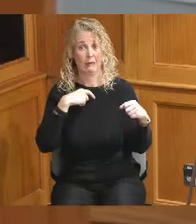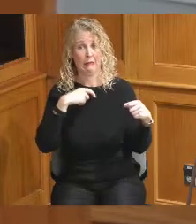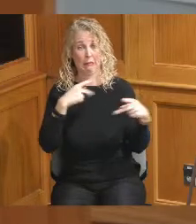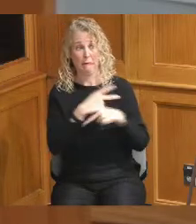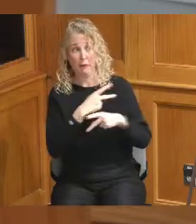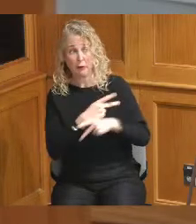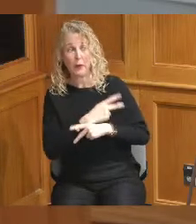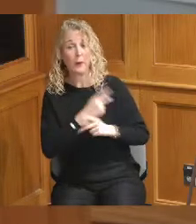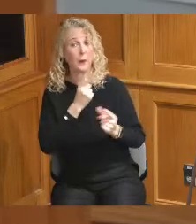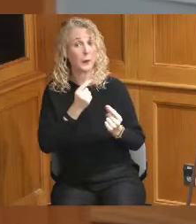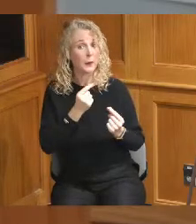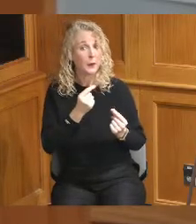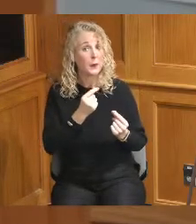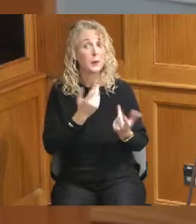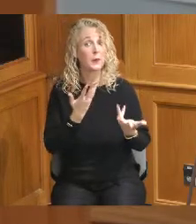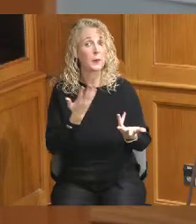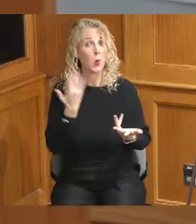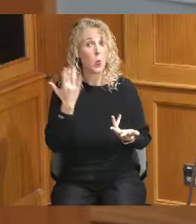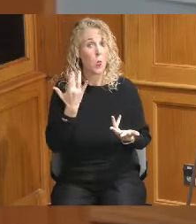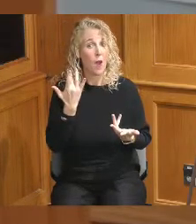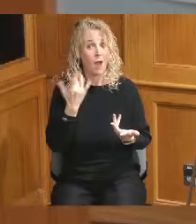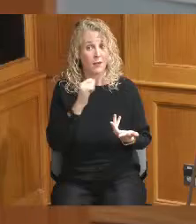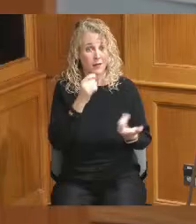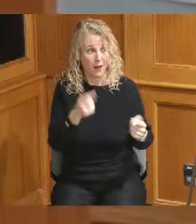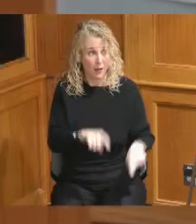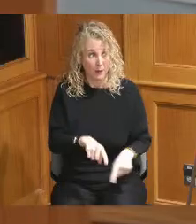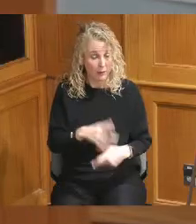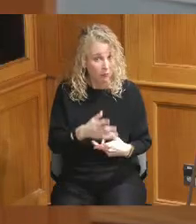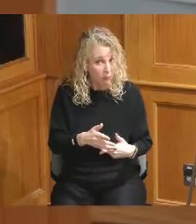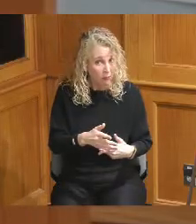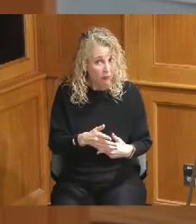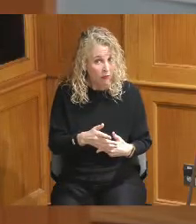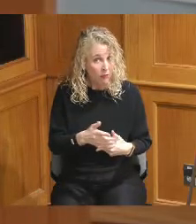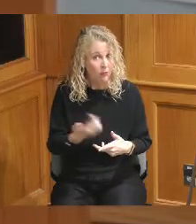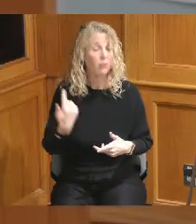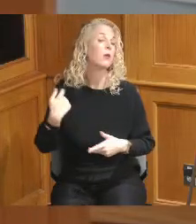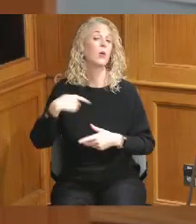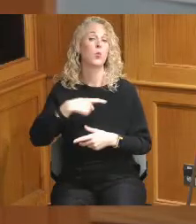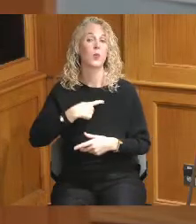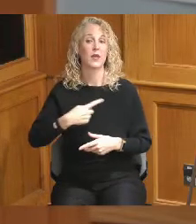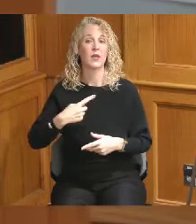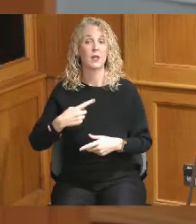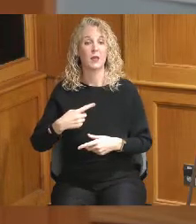of the other issues because as we've understood it the con the the some of the blocking from tiny